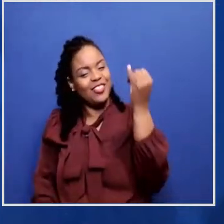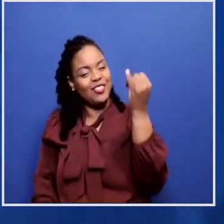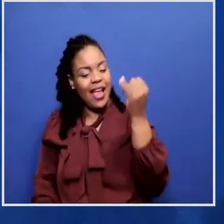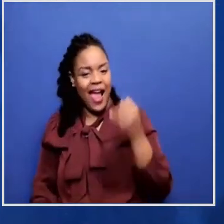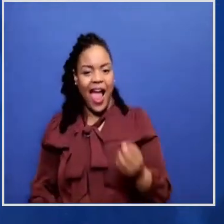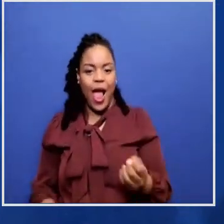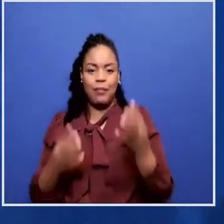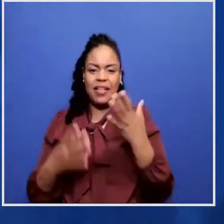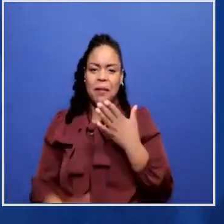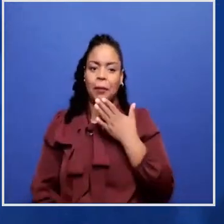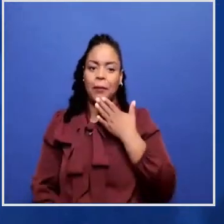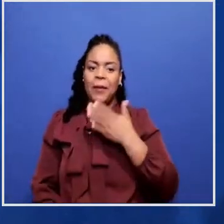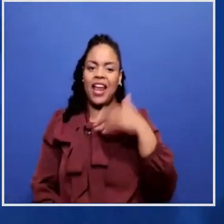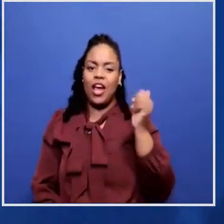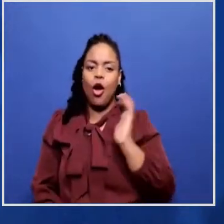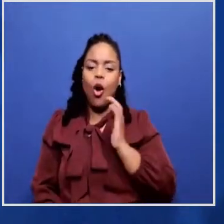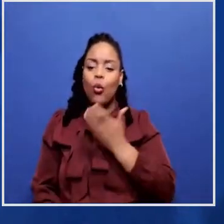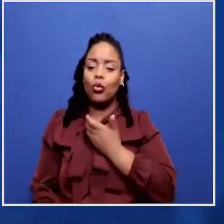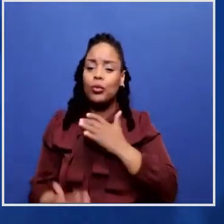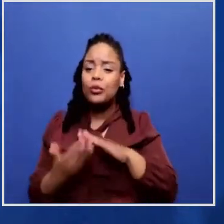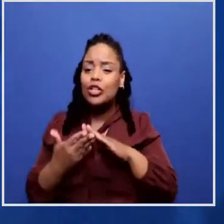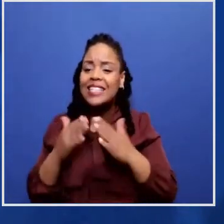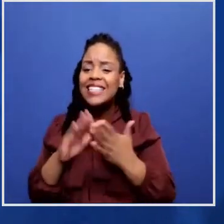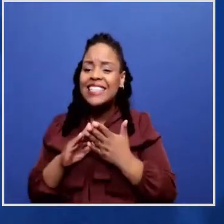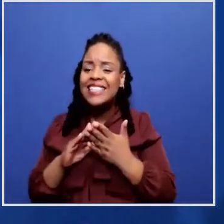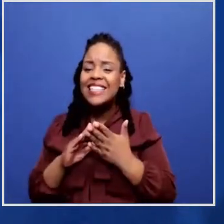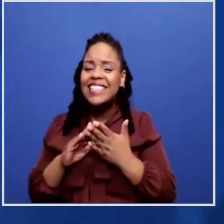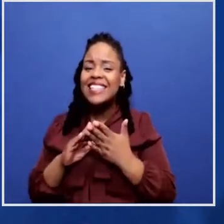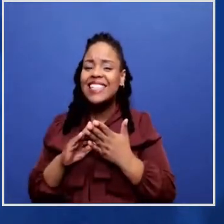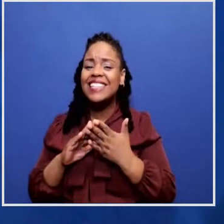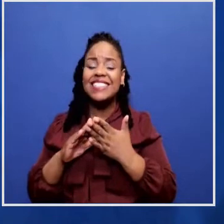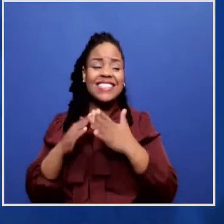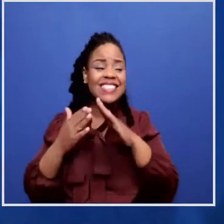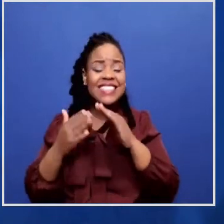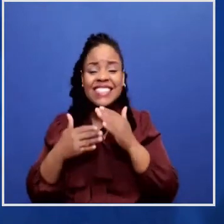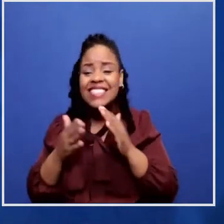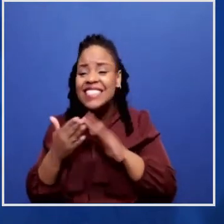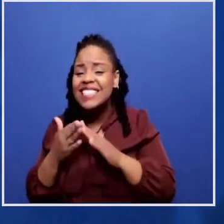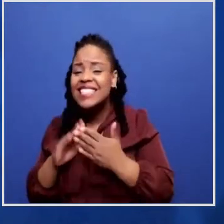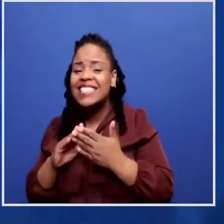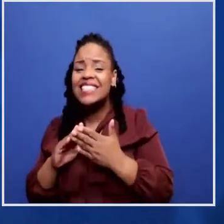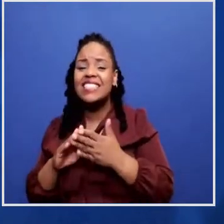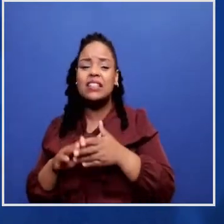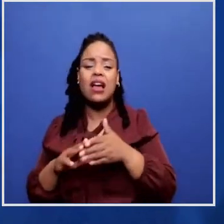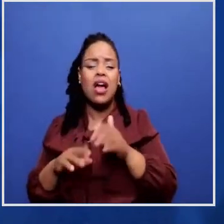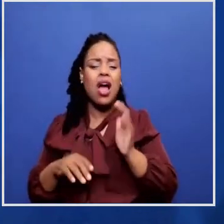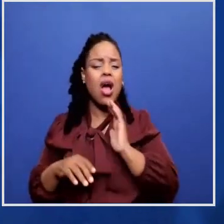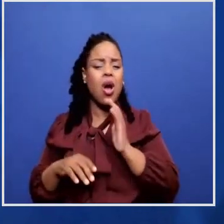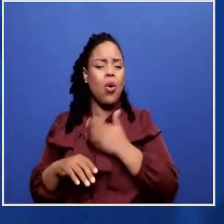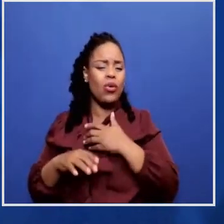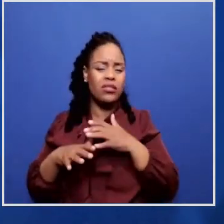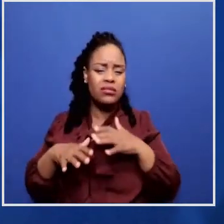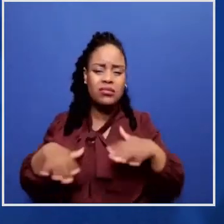OUR COMMUNITIES, OUR CITIES AND